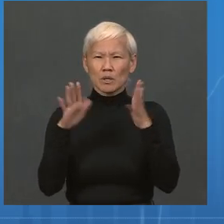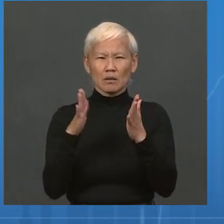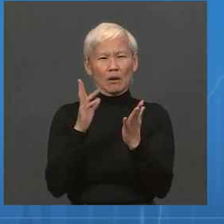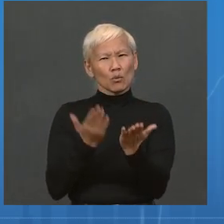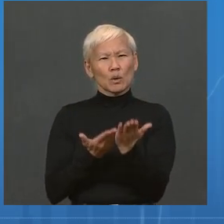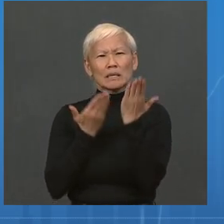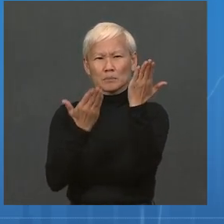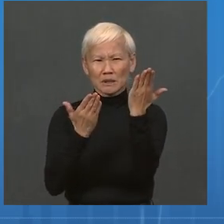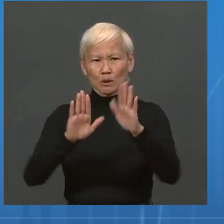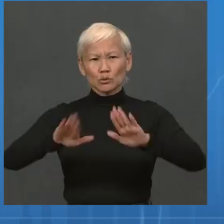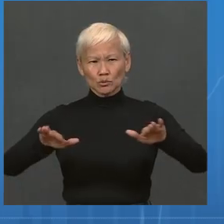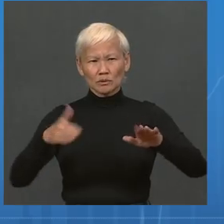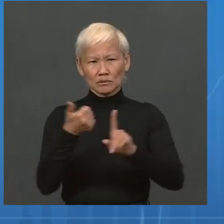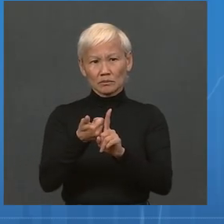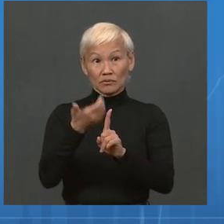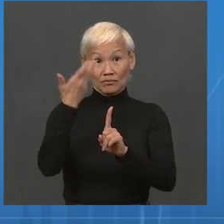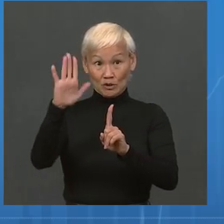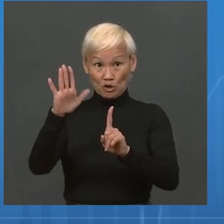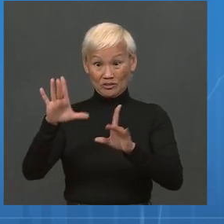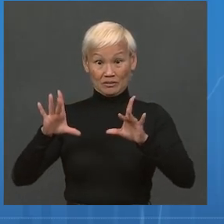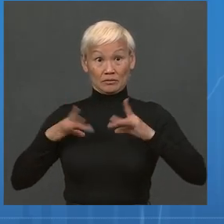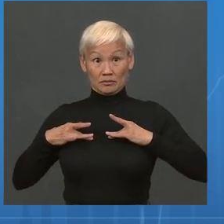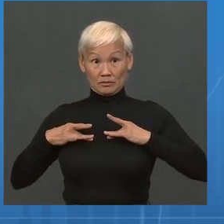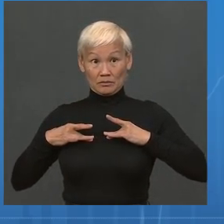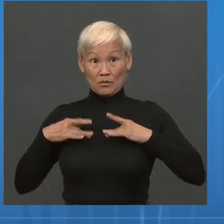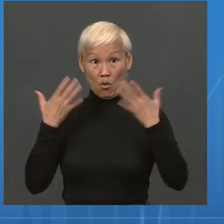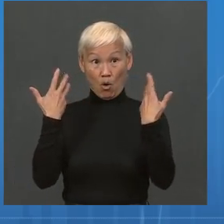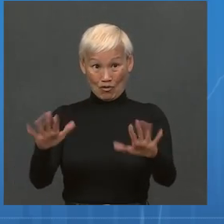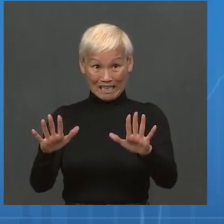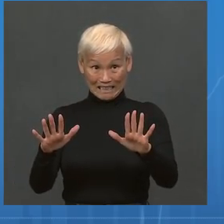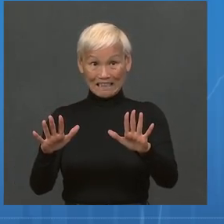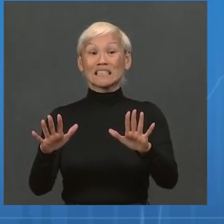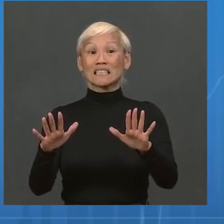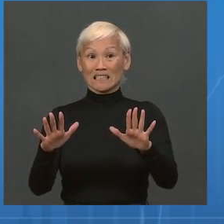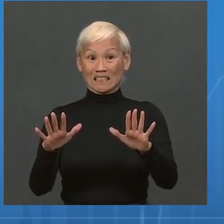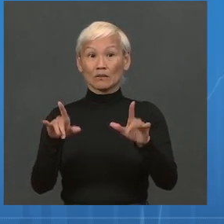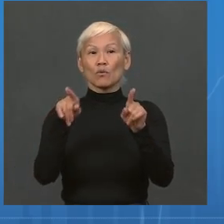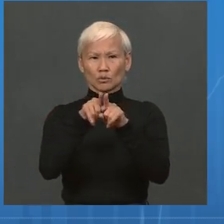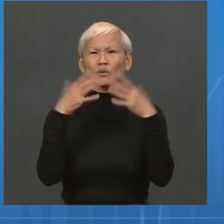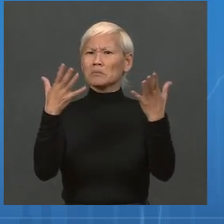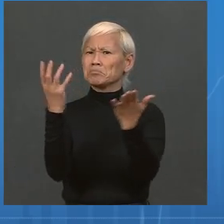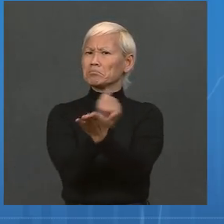who have previously had COVID also get vaccinated. That is definitely a recommendation.